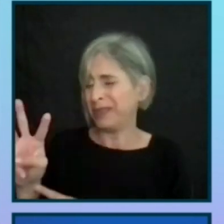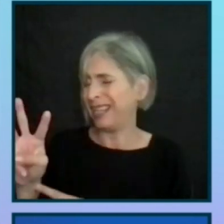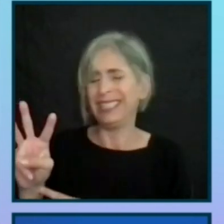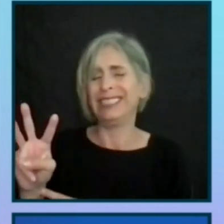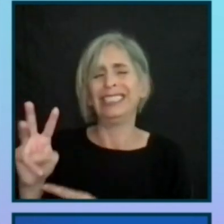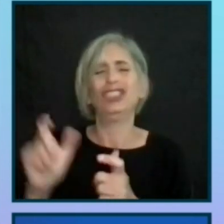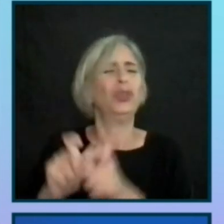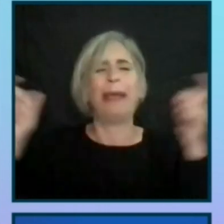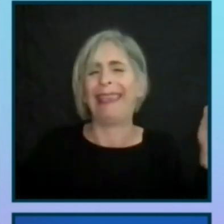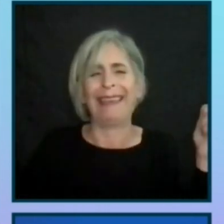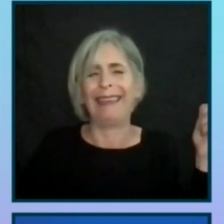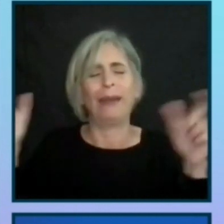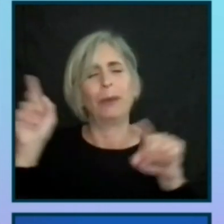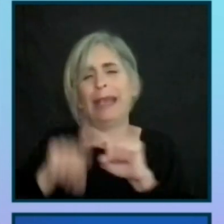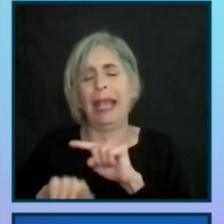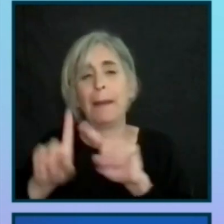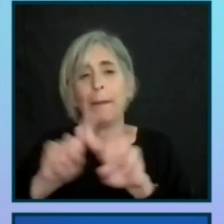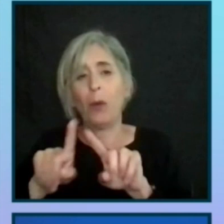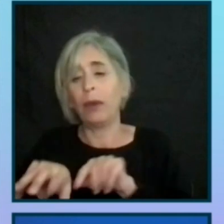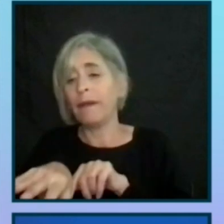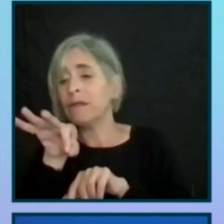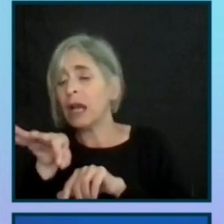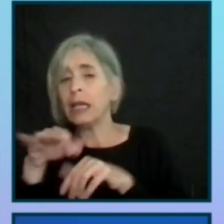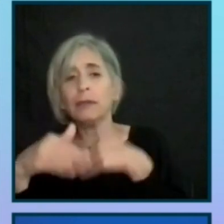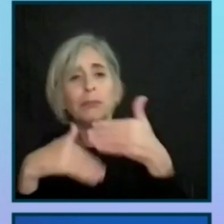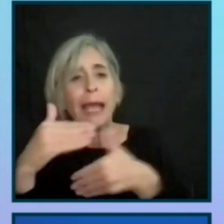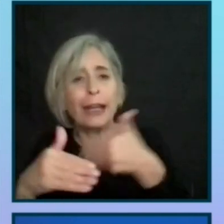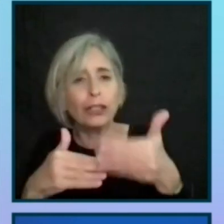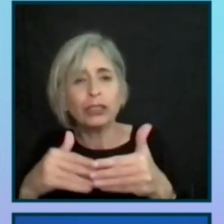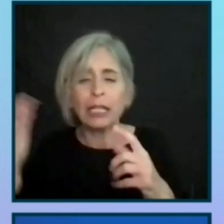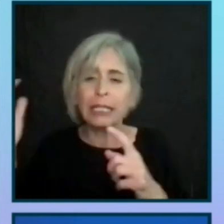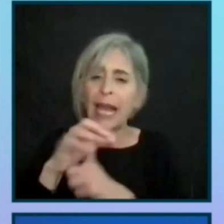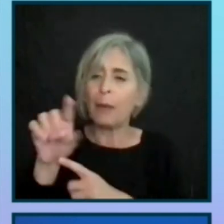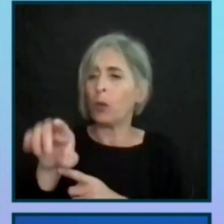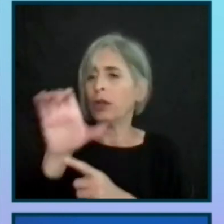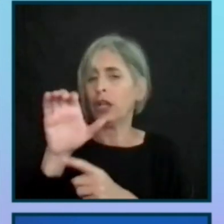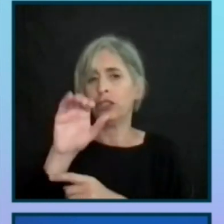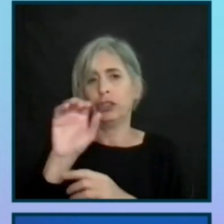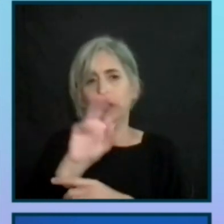But we were able to detect patterns by looking at the top 100 sites. And so for three years now,